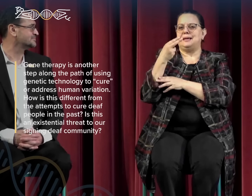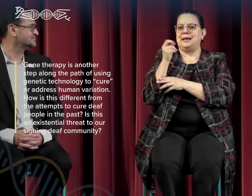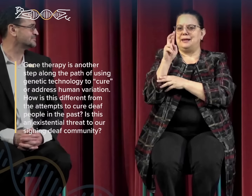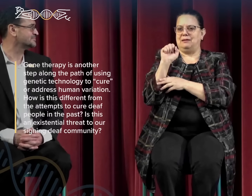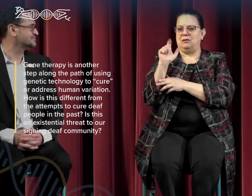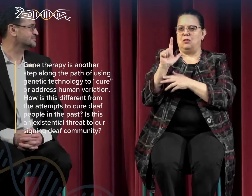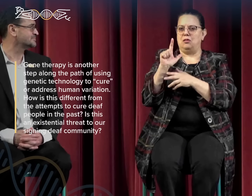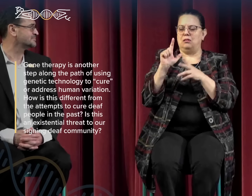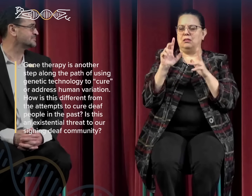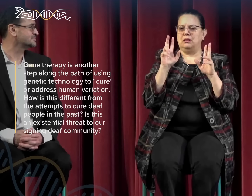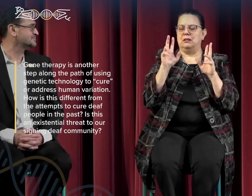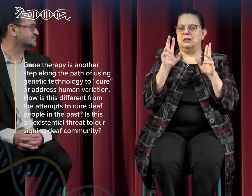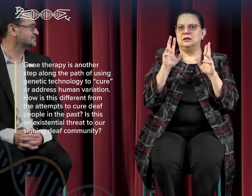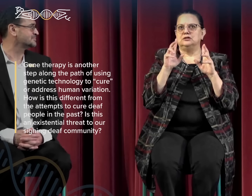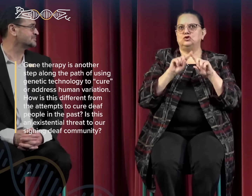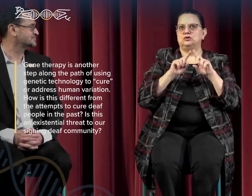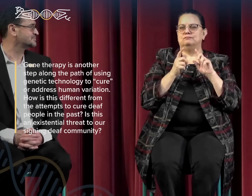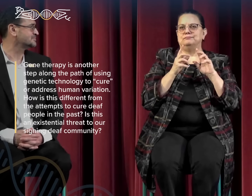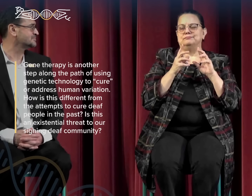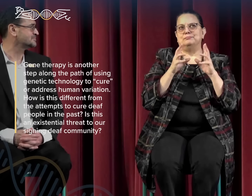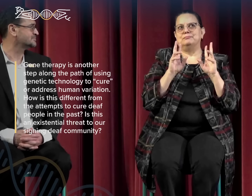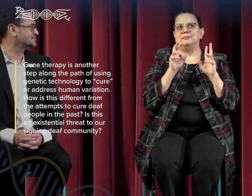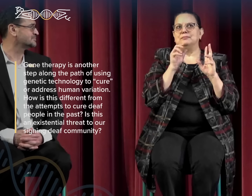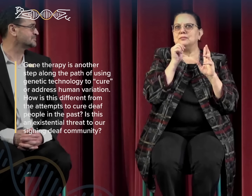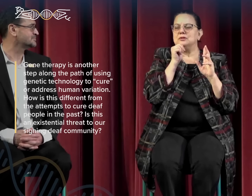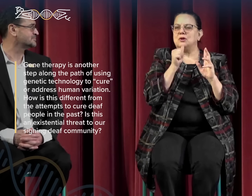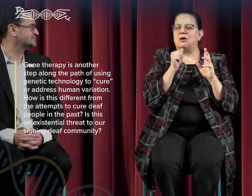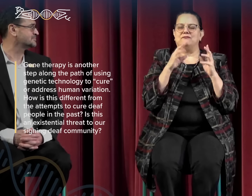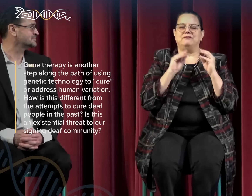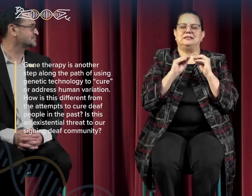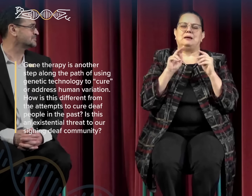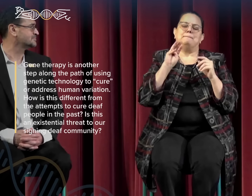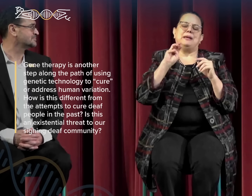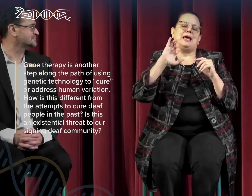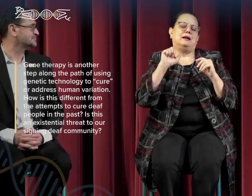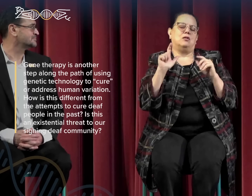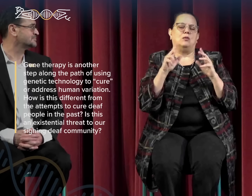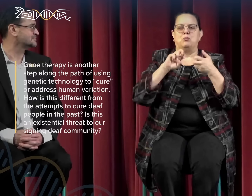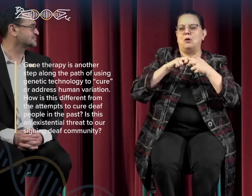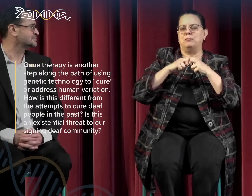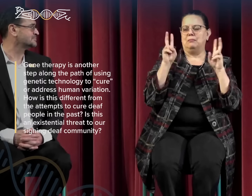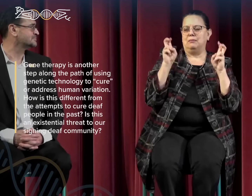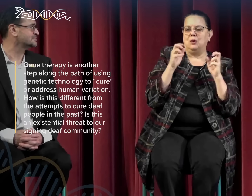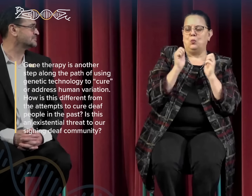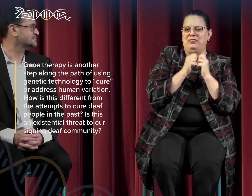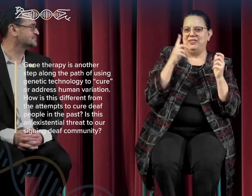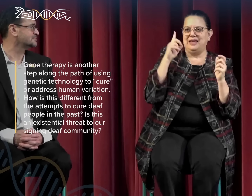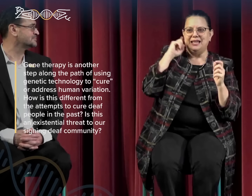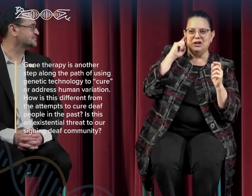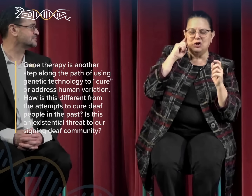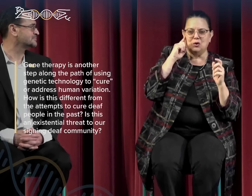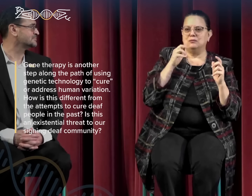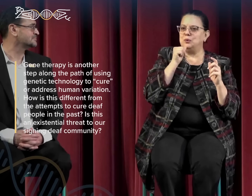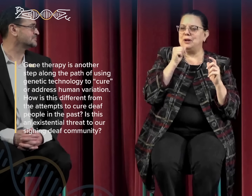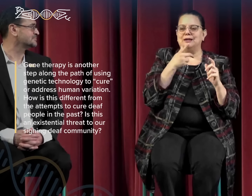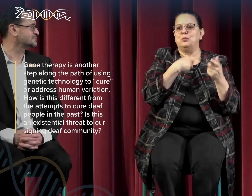It's an actual quote you know quote fix to not mechanical problems of year,